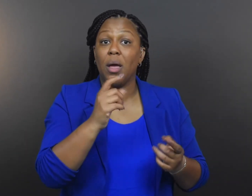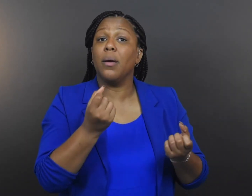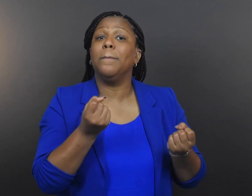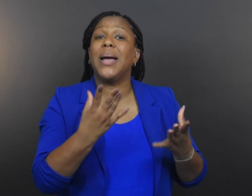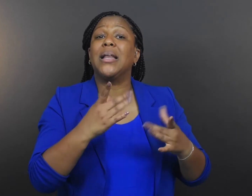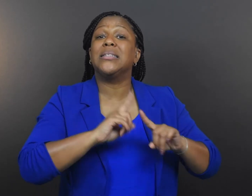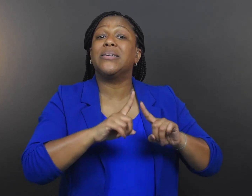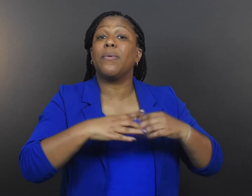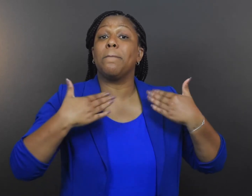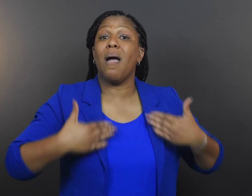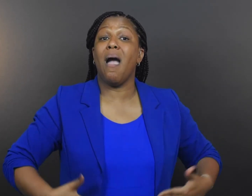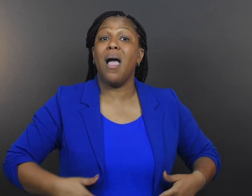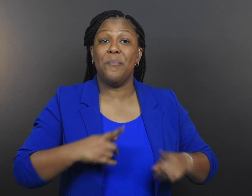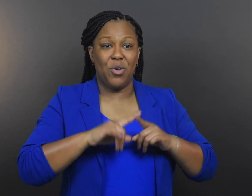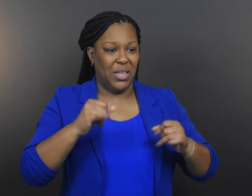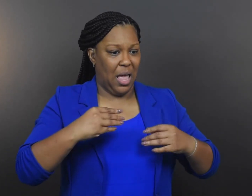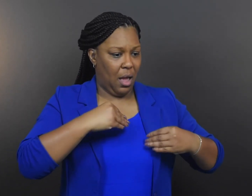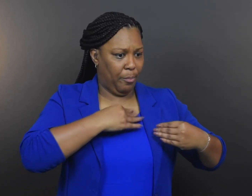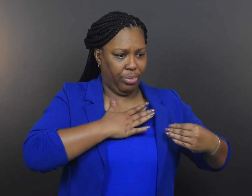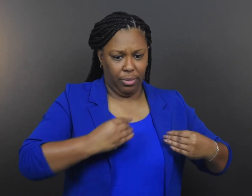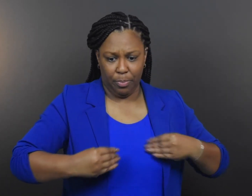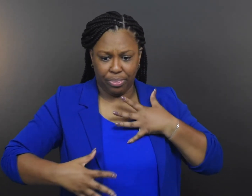where different body parts can become inflamed.